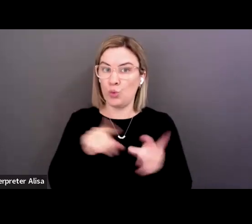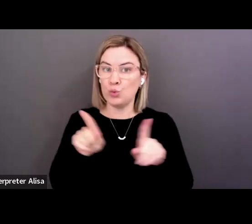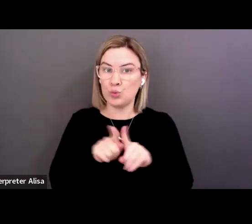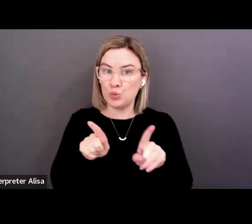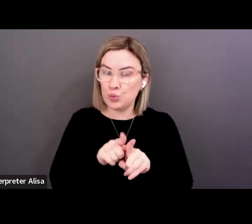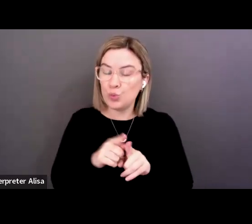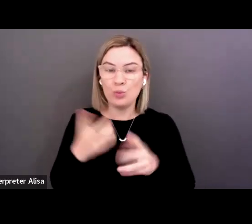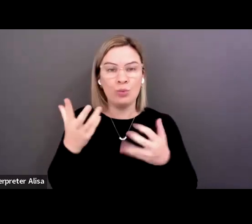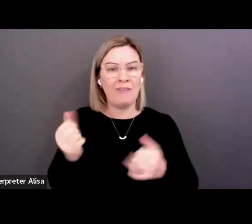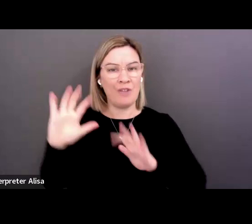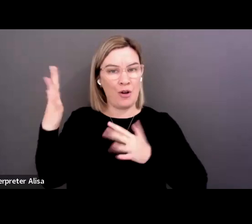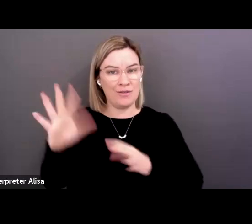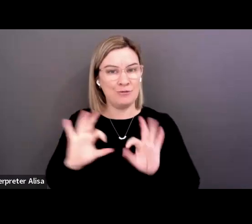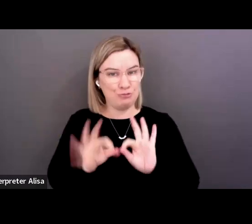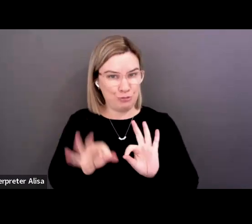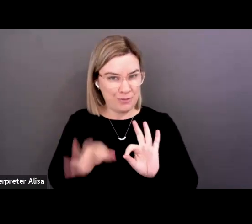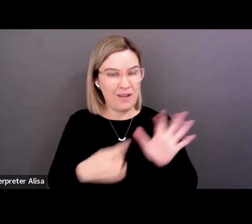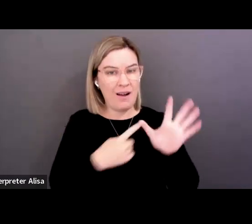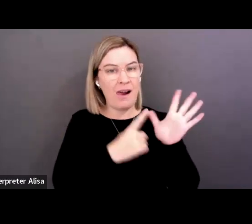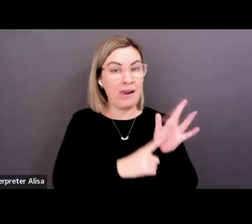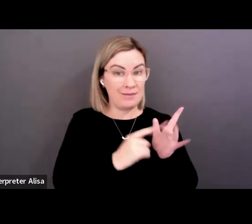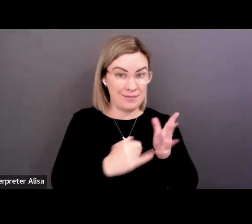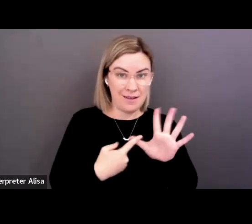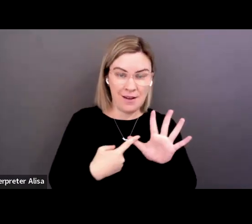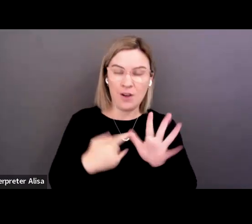of story telling. Those two recordings are on the website if you'd like to